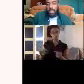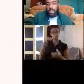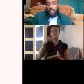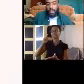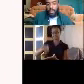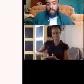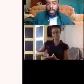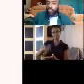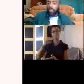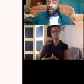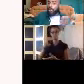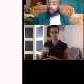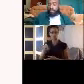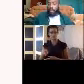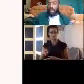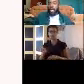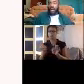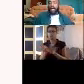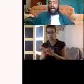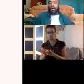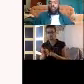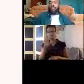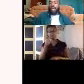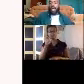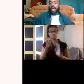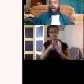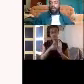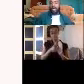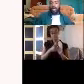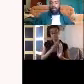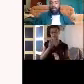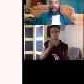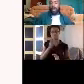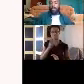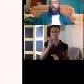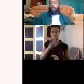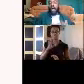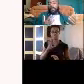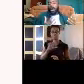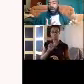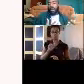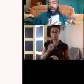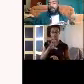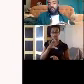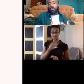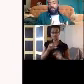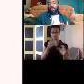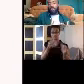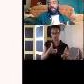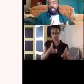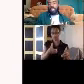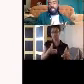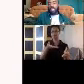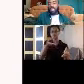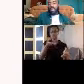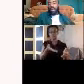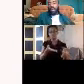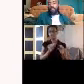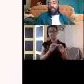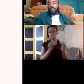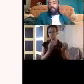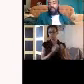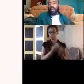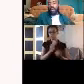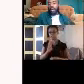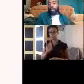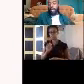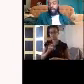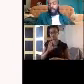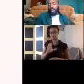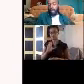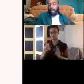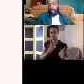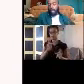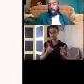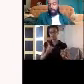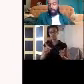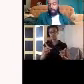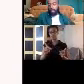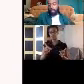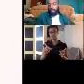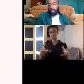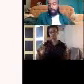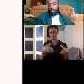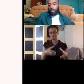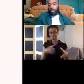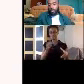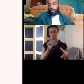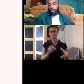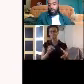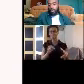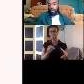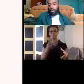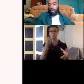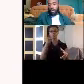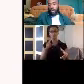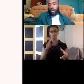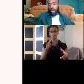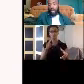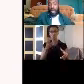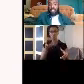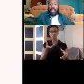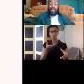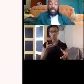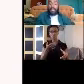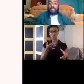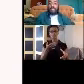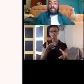of Pink Flamingo, we have a BIPOC organization, putting up an anti-racist